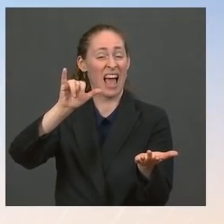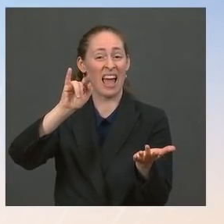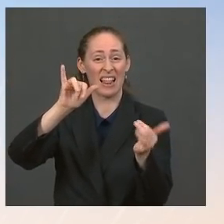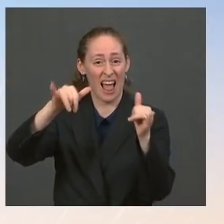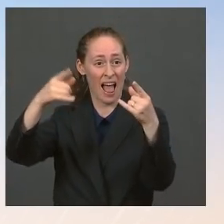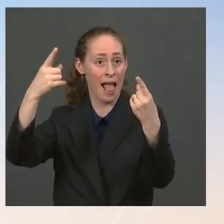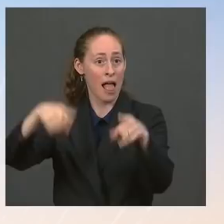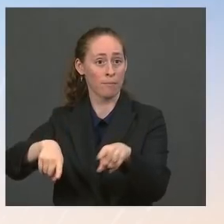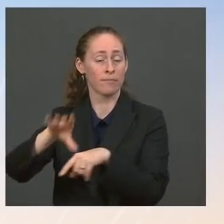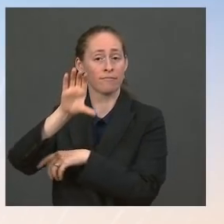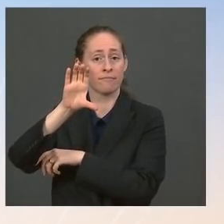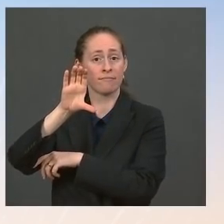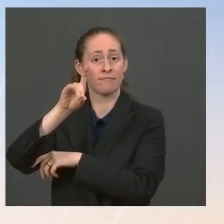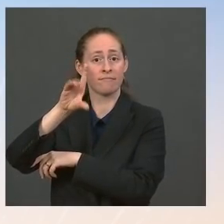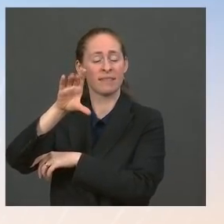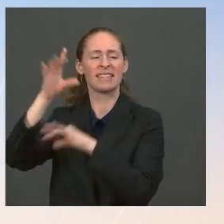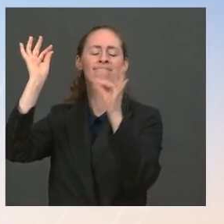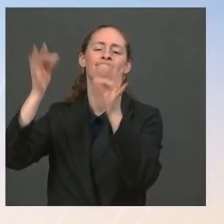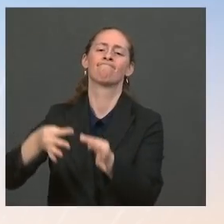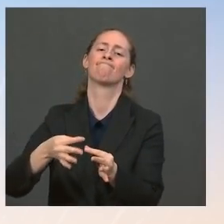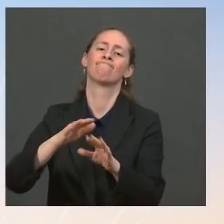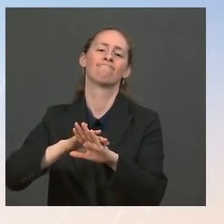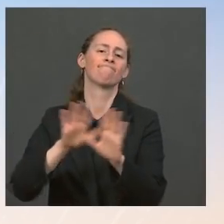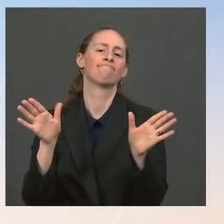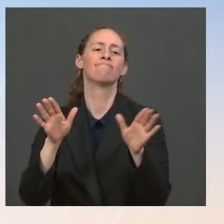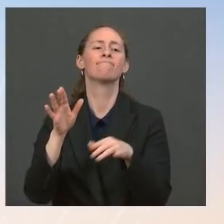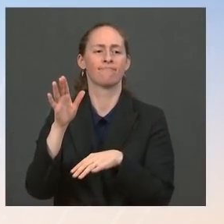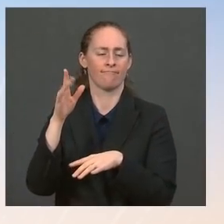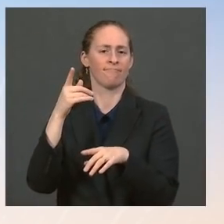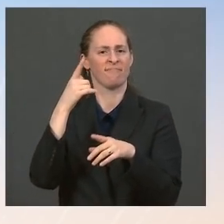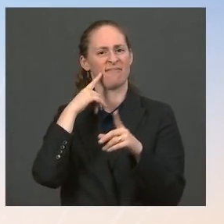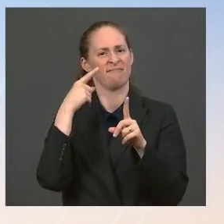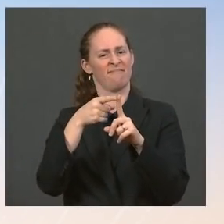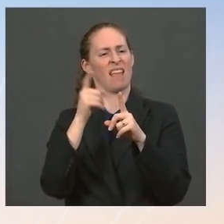made a determination in its public health expertise